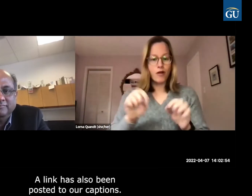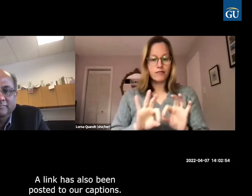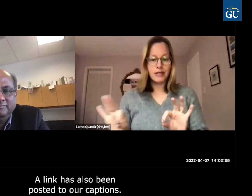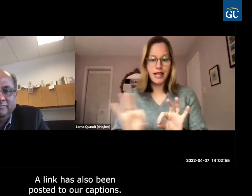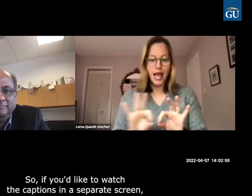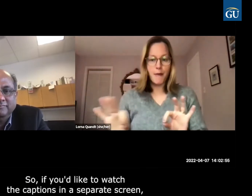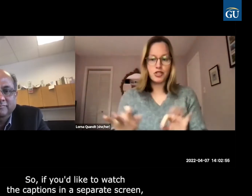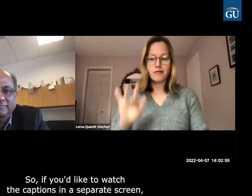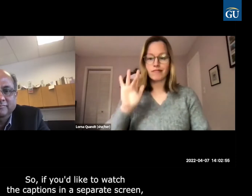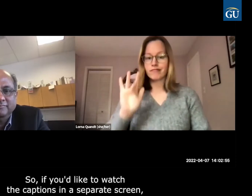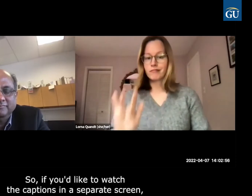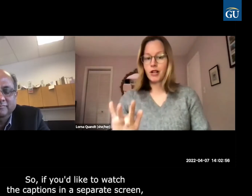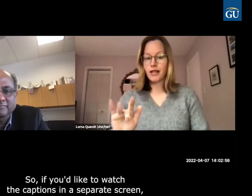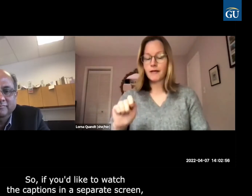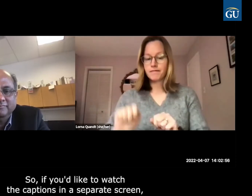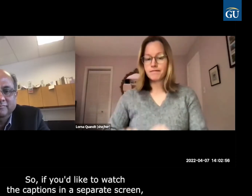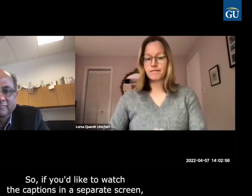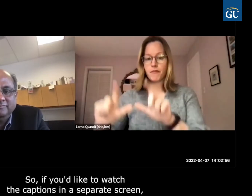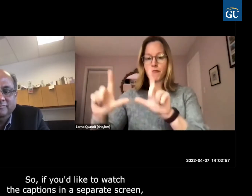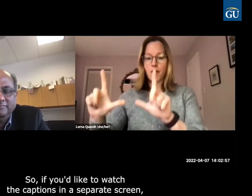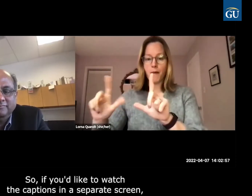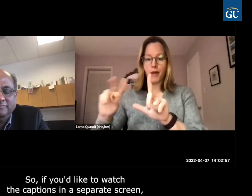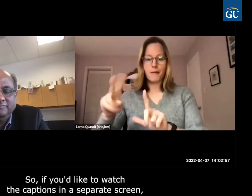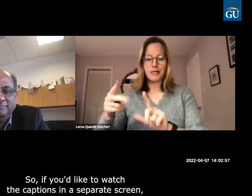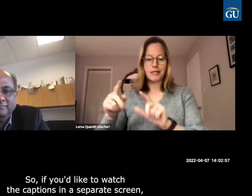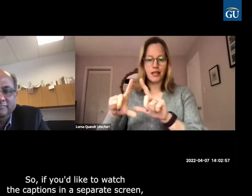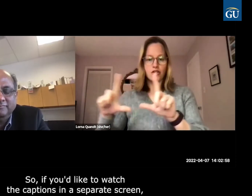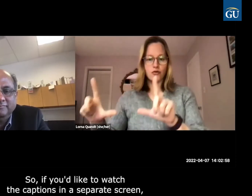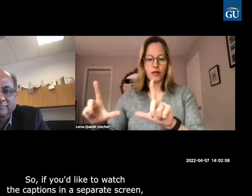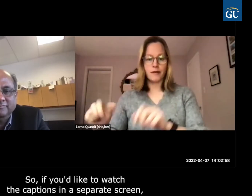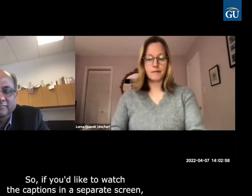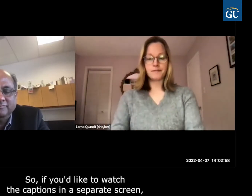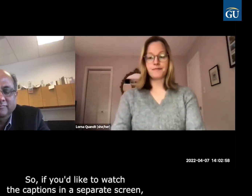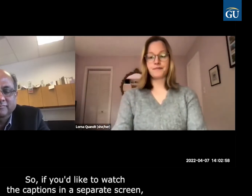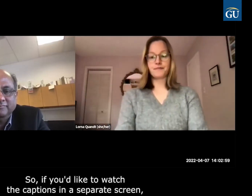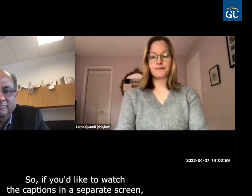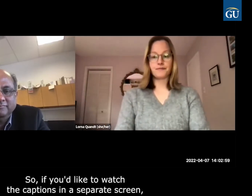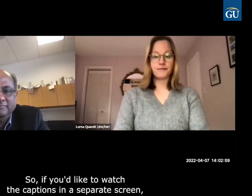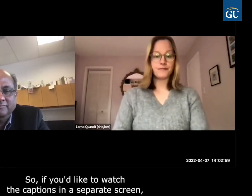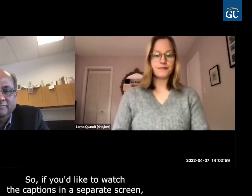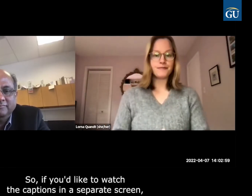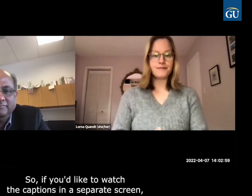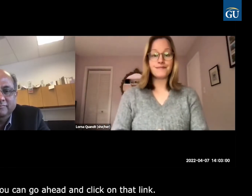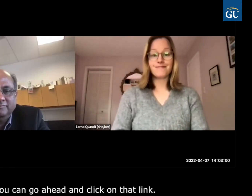captions so if you'd like to watch the